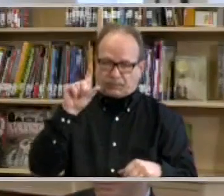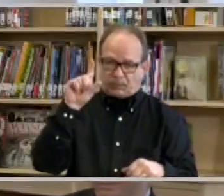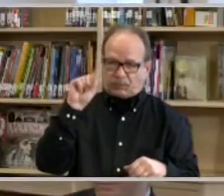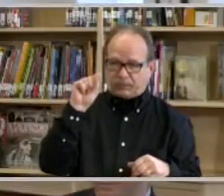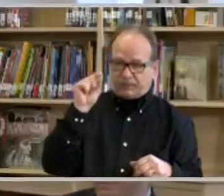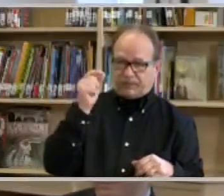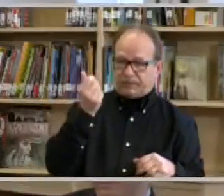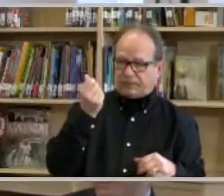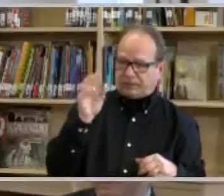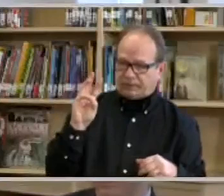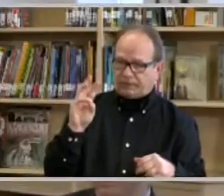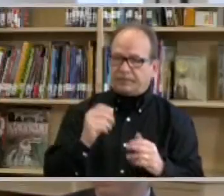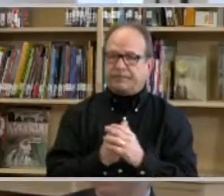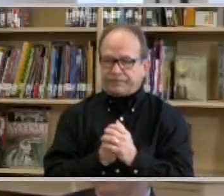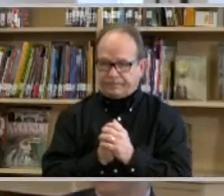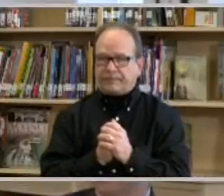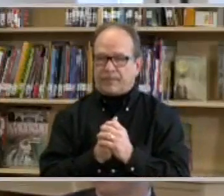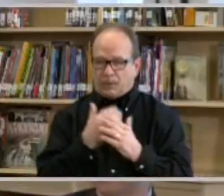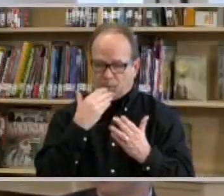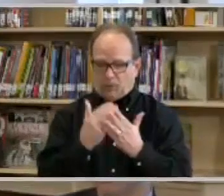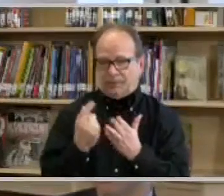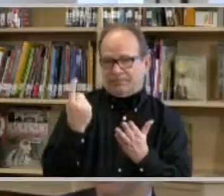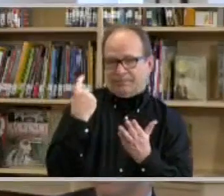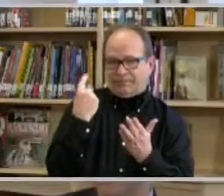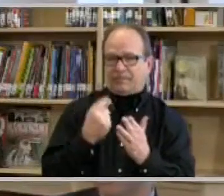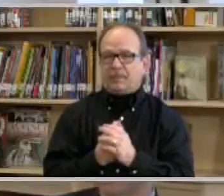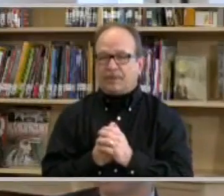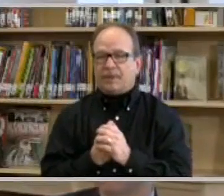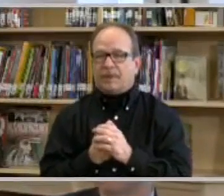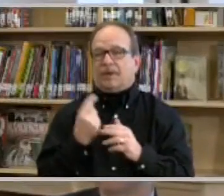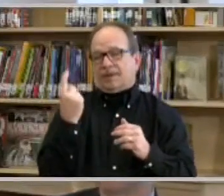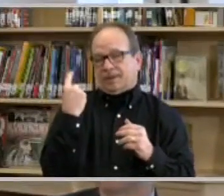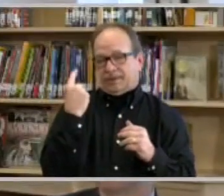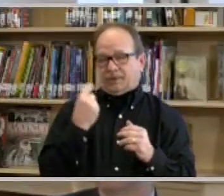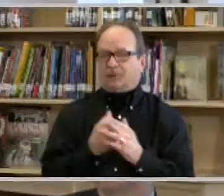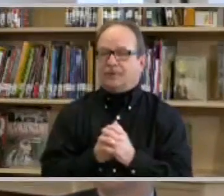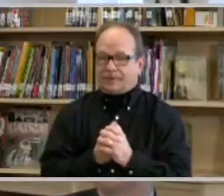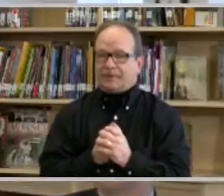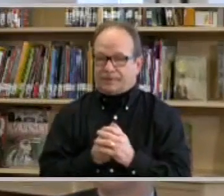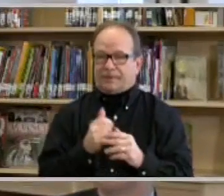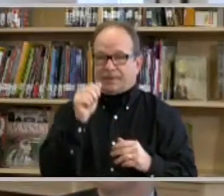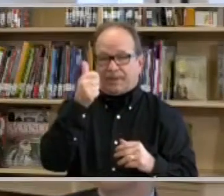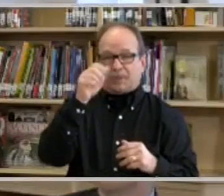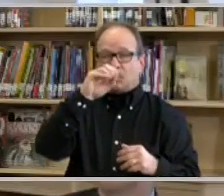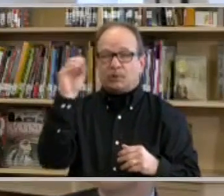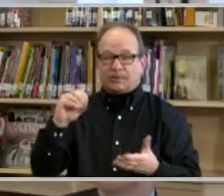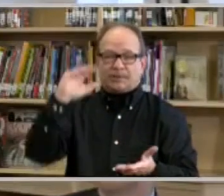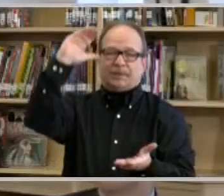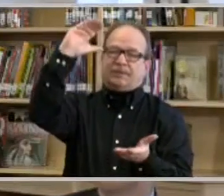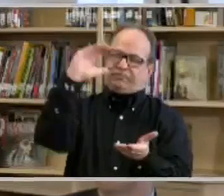KNOW THAT WE ENDED THE YEAR 2016 ON A VERY STRONG NOTE.